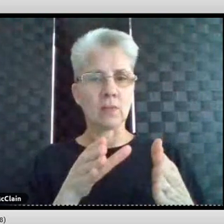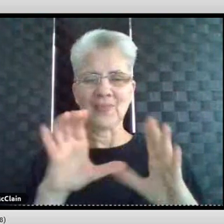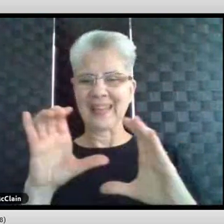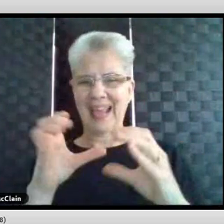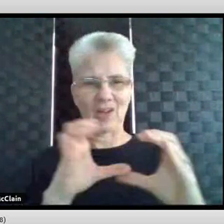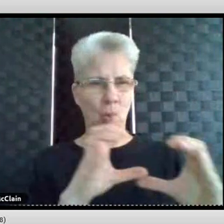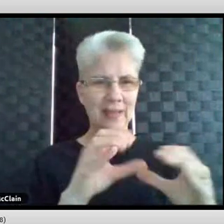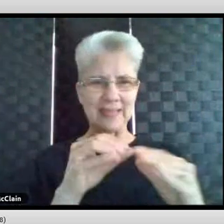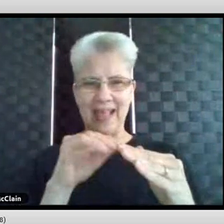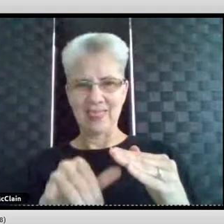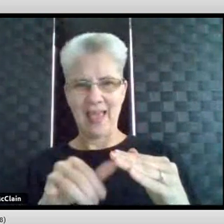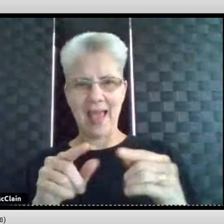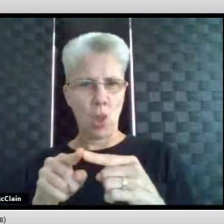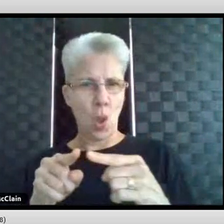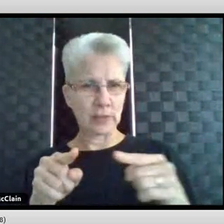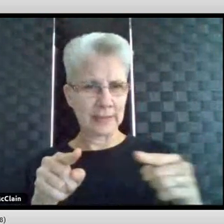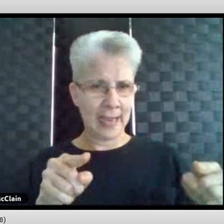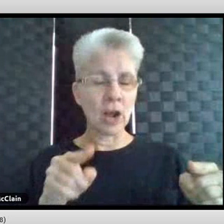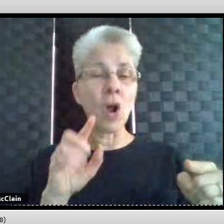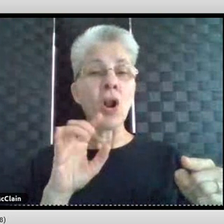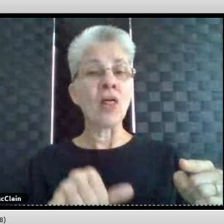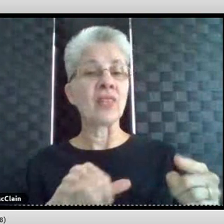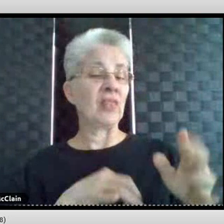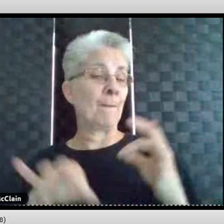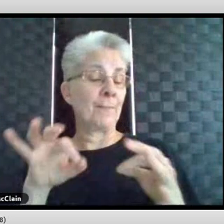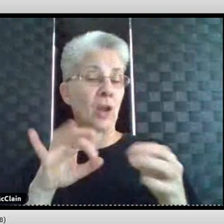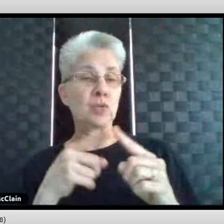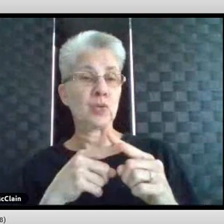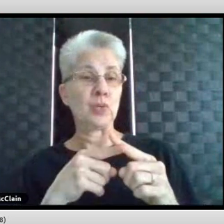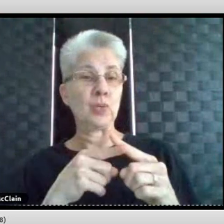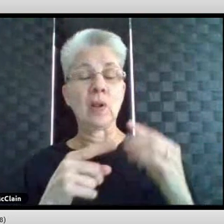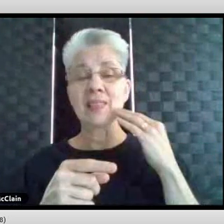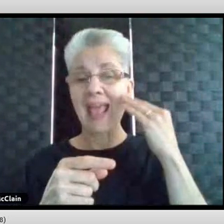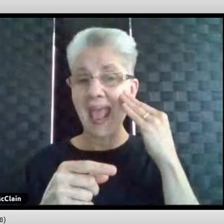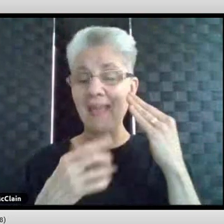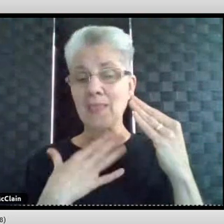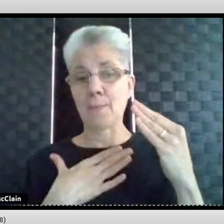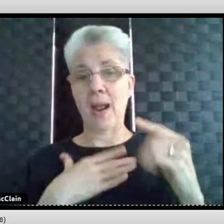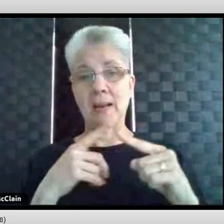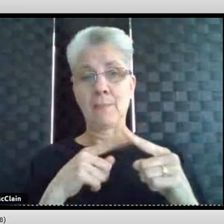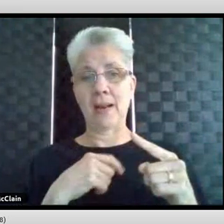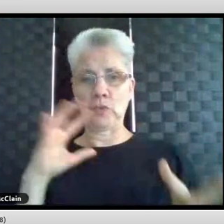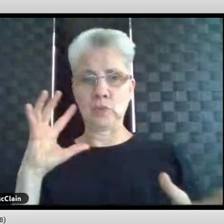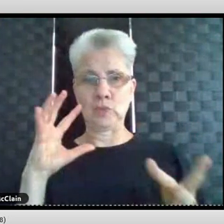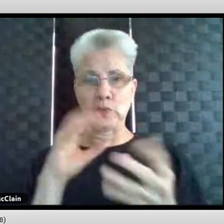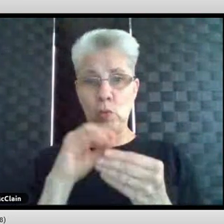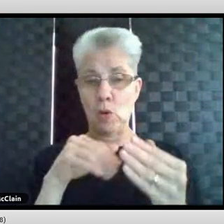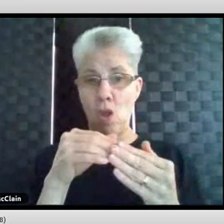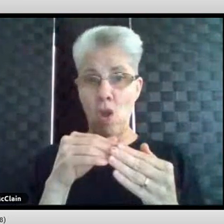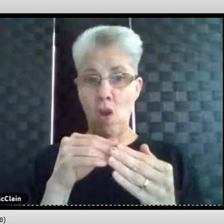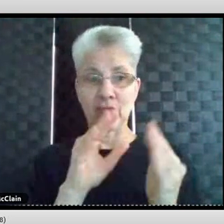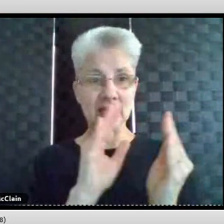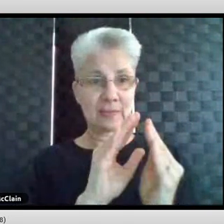within that long tail than there are in the head and the body. But if you totaled all of the smaller categories,